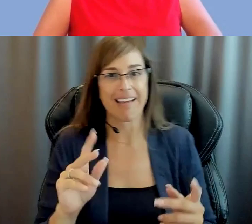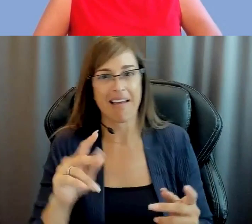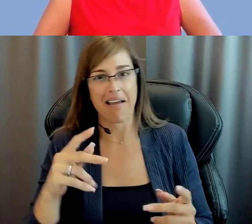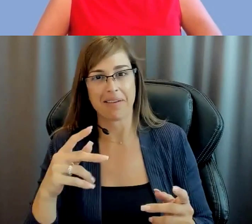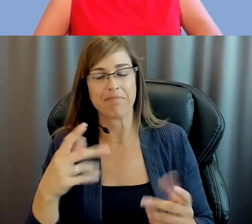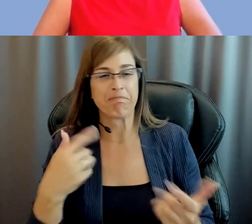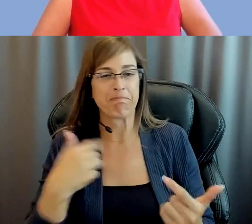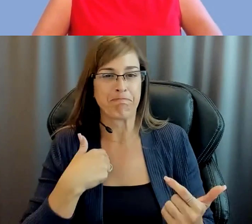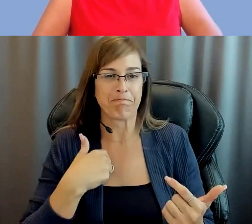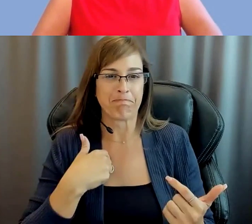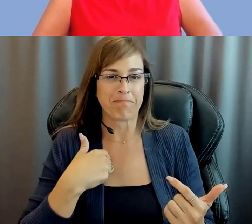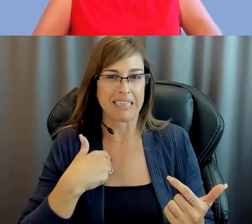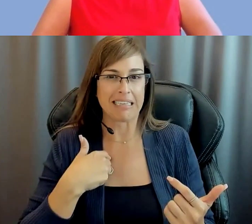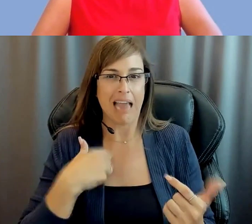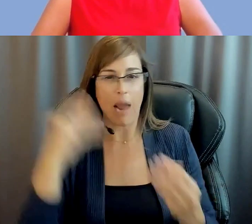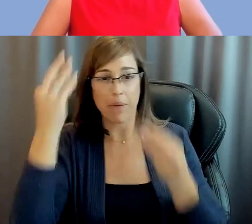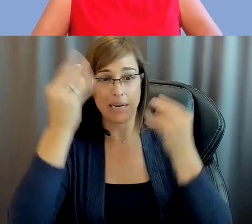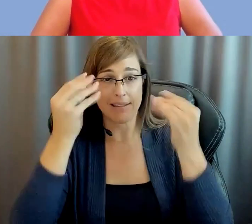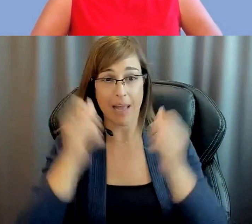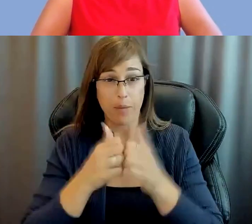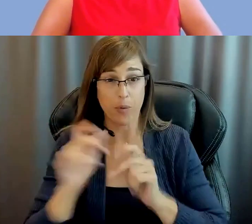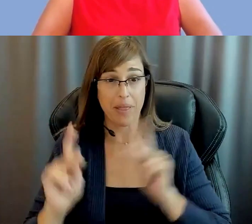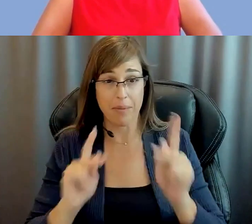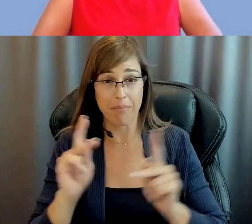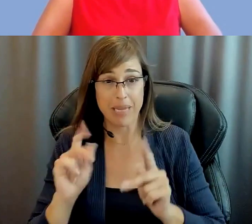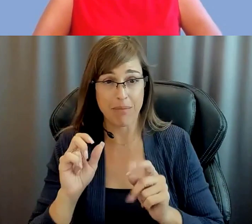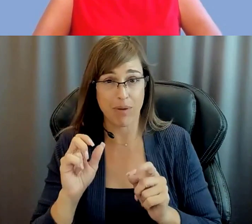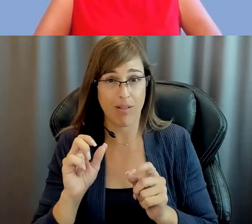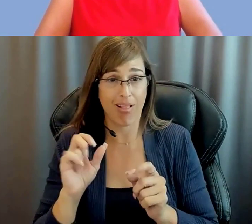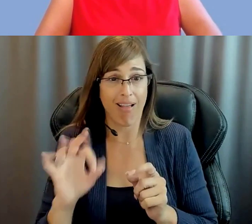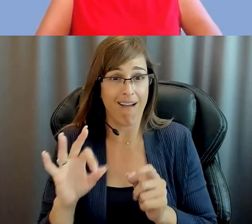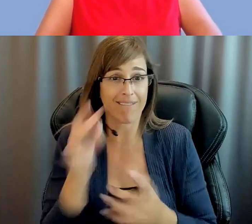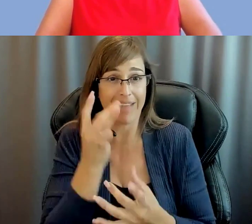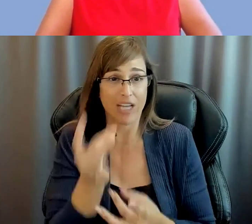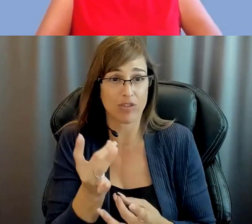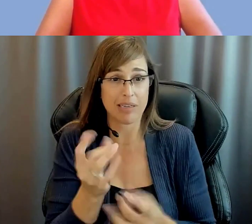Definitely collaborate with people that you trust. Make sure that there is transparency